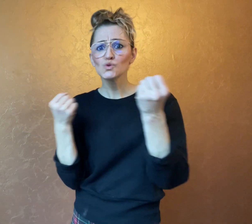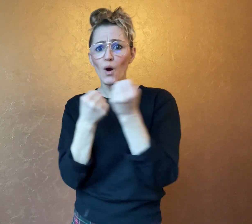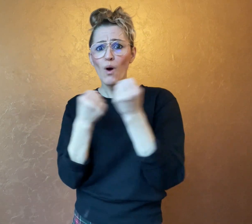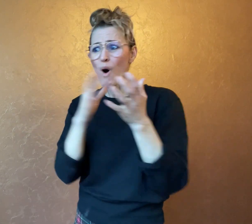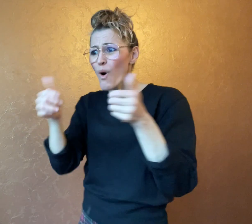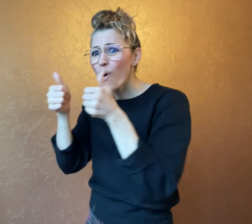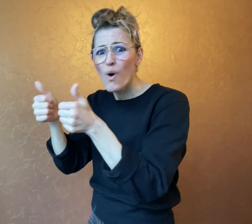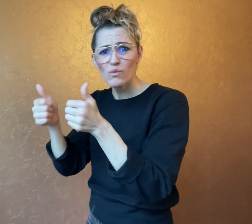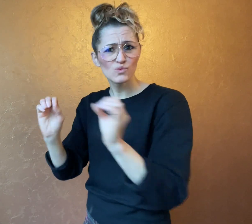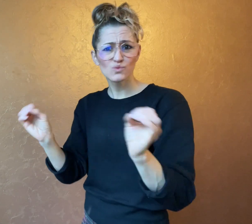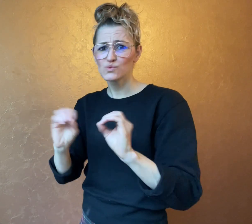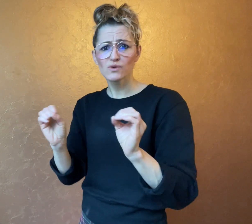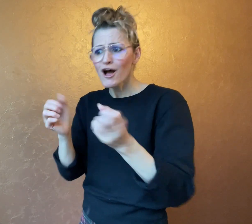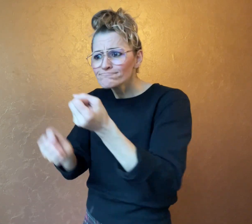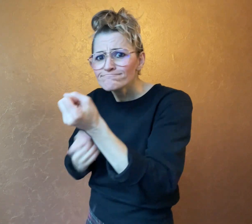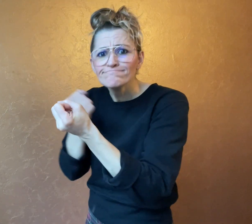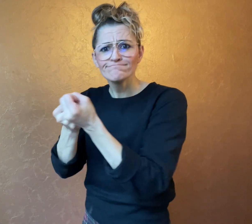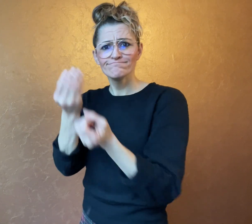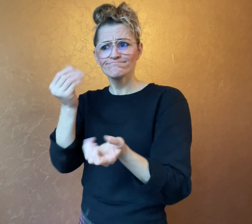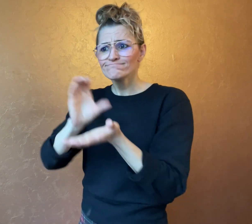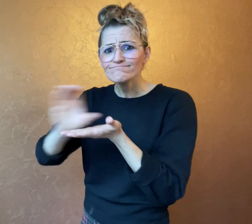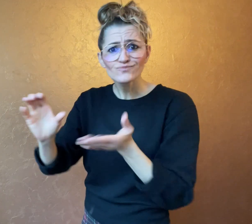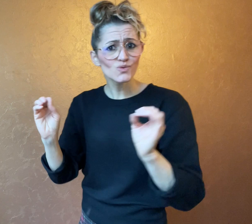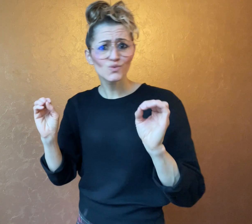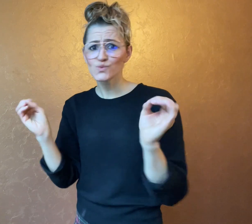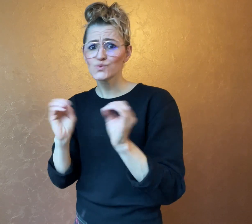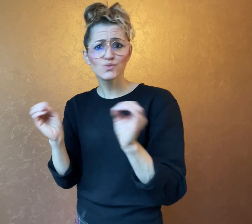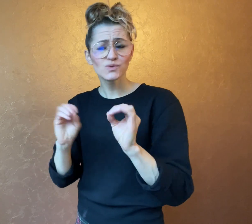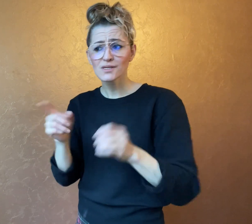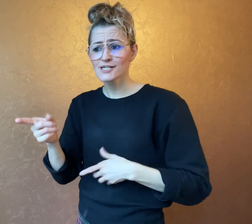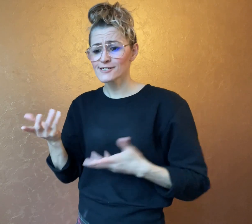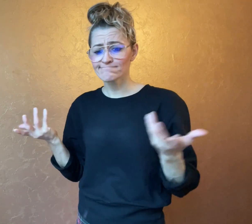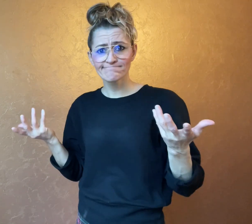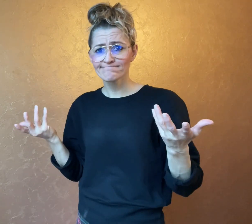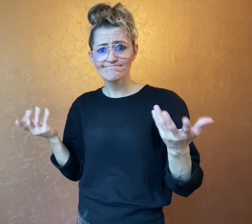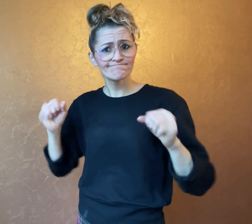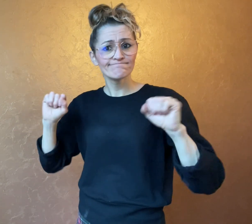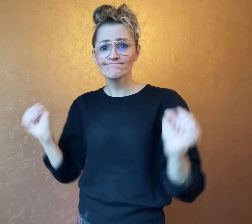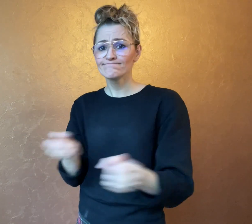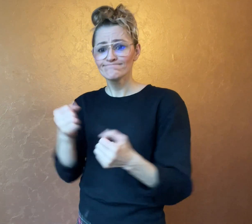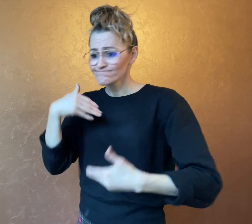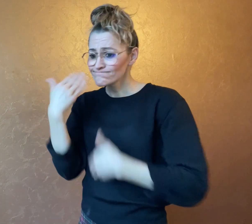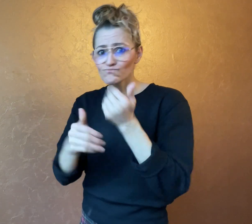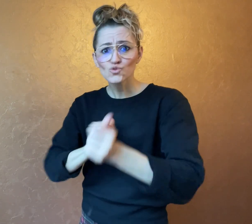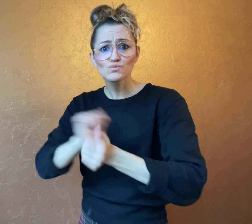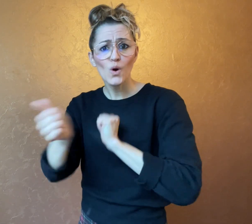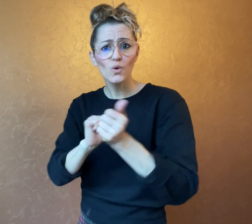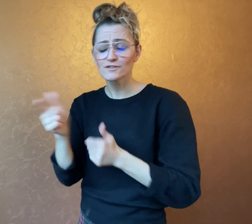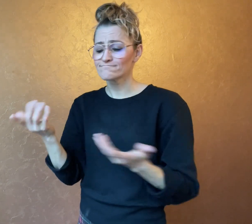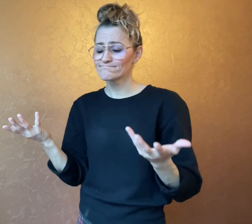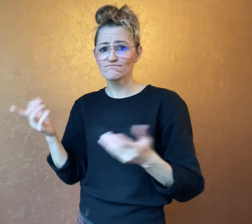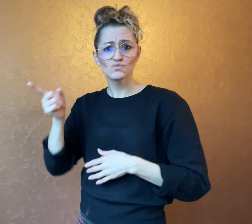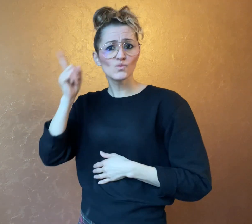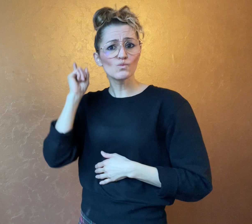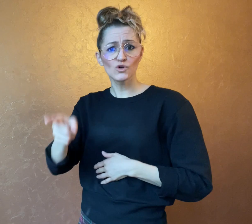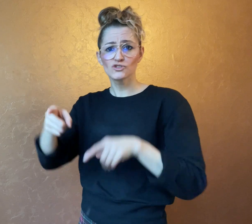Masoud has given up his sports career to support himself